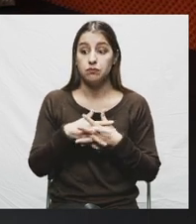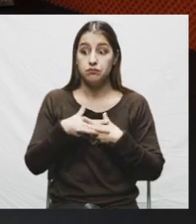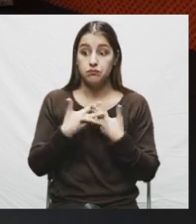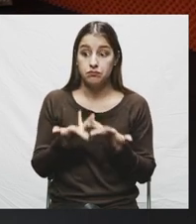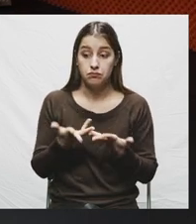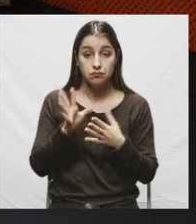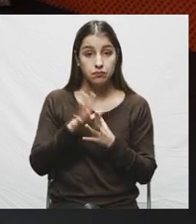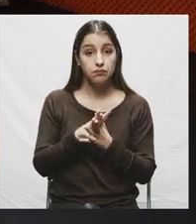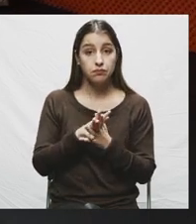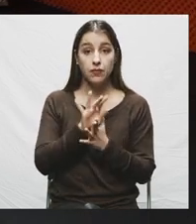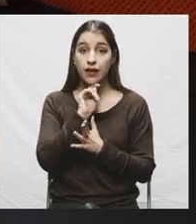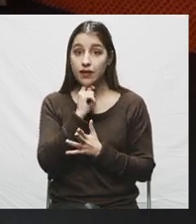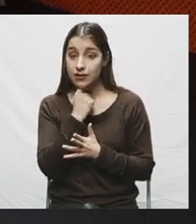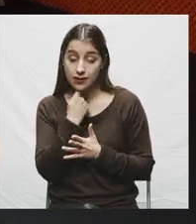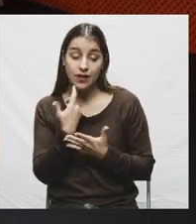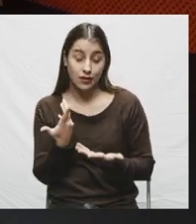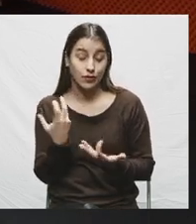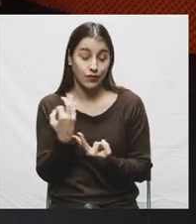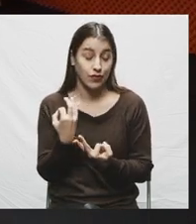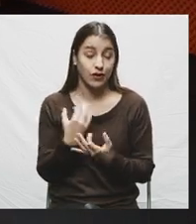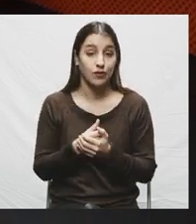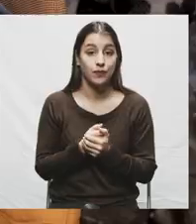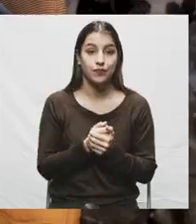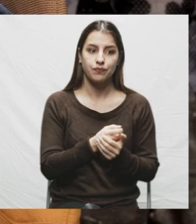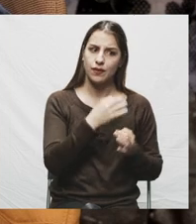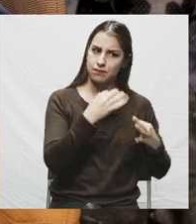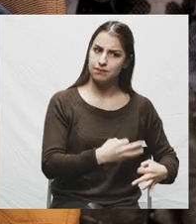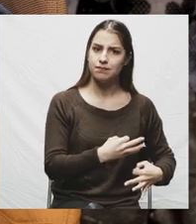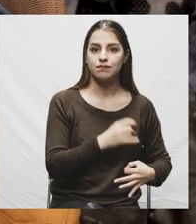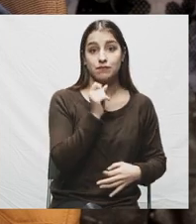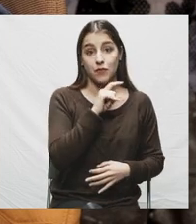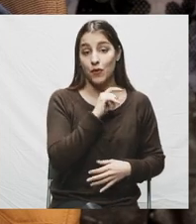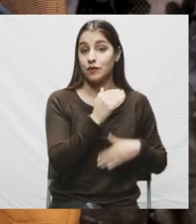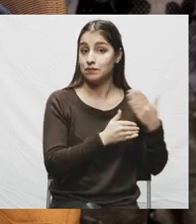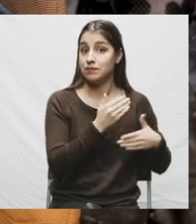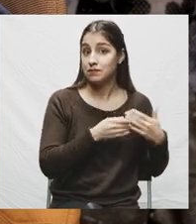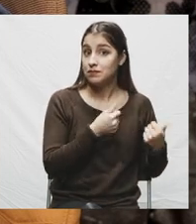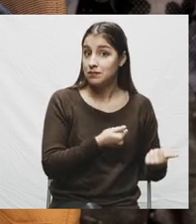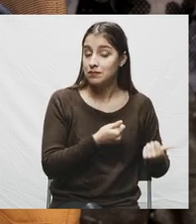I had a secret dream of becoming a film director. Really? — Never happened. It may still happen, who knows, right?